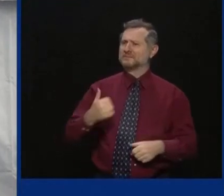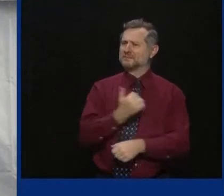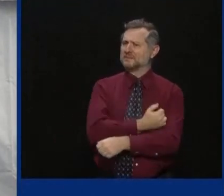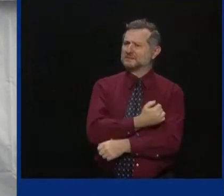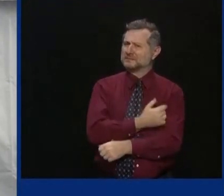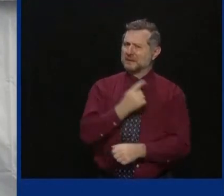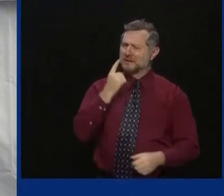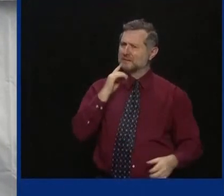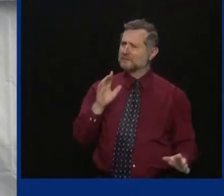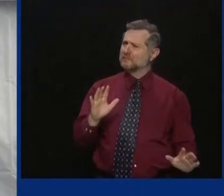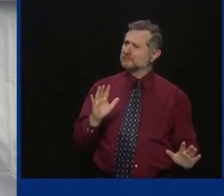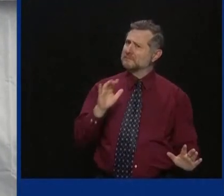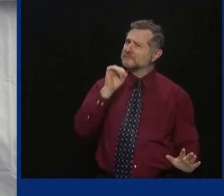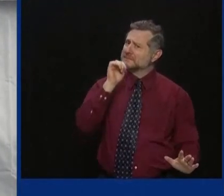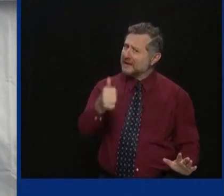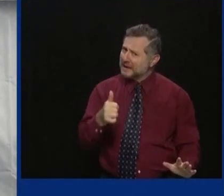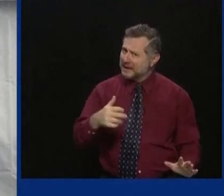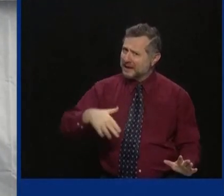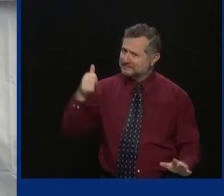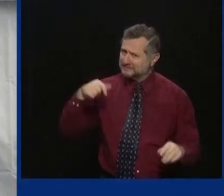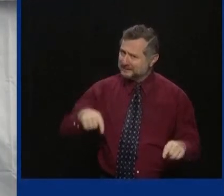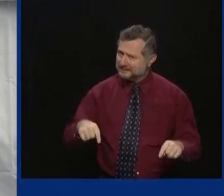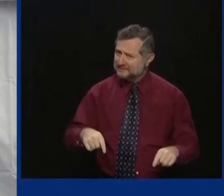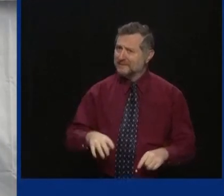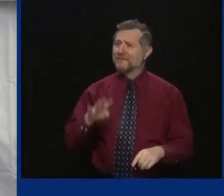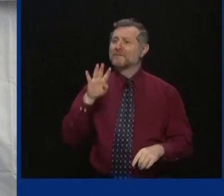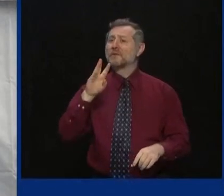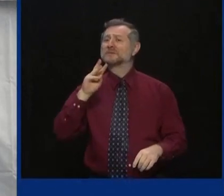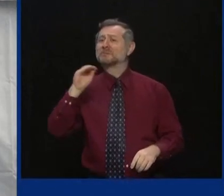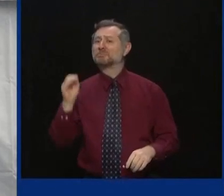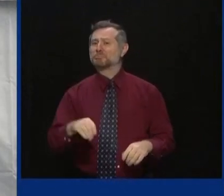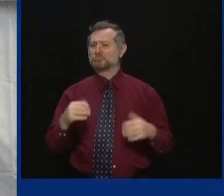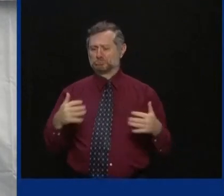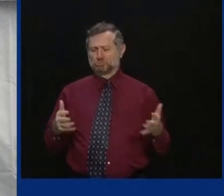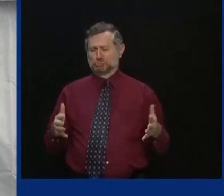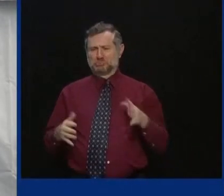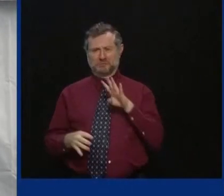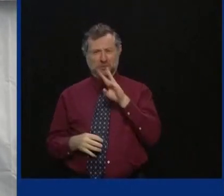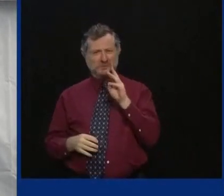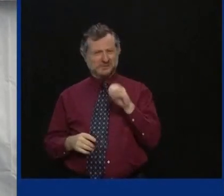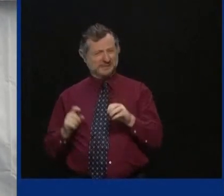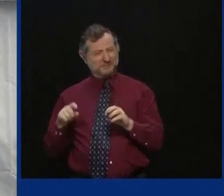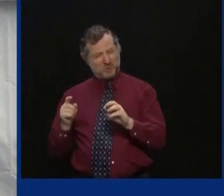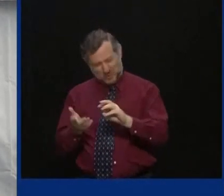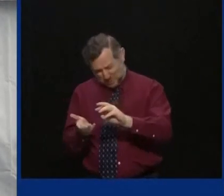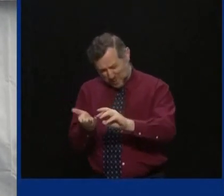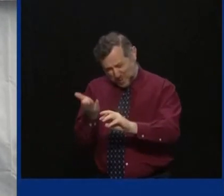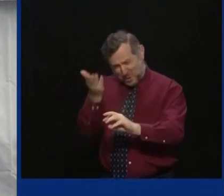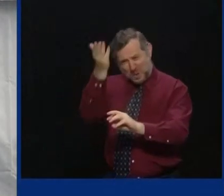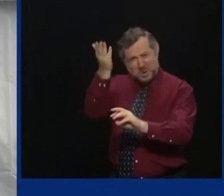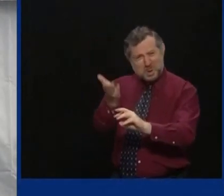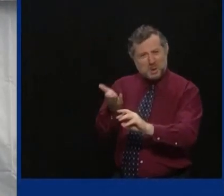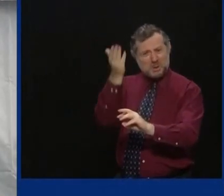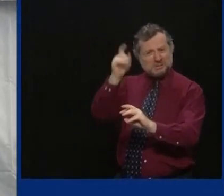ROUNDS AND THIS IS NOT ONE OF THE HIGHEST VACCINATION AREAS